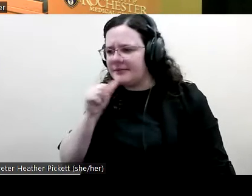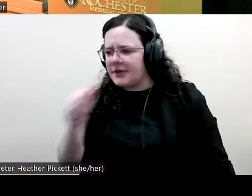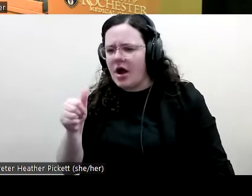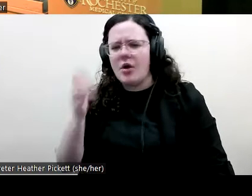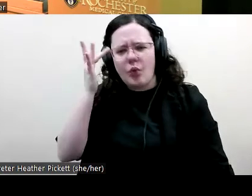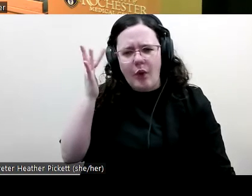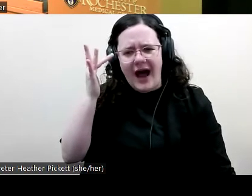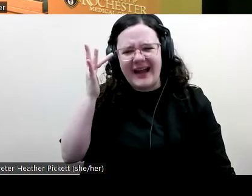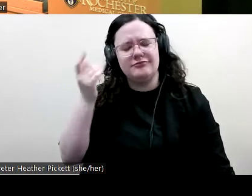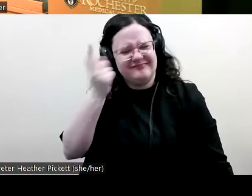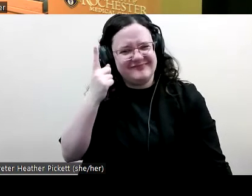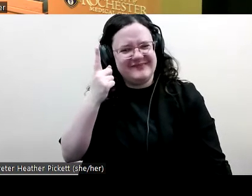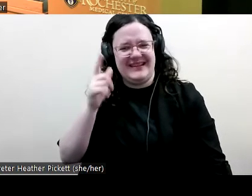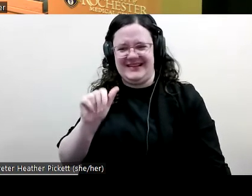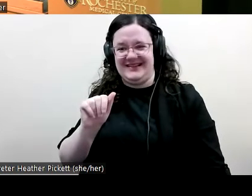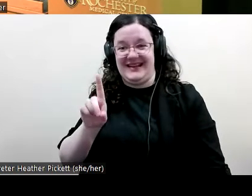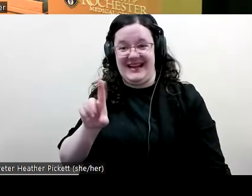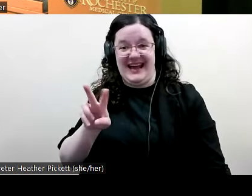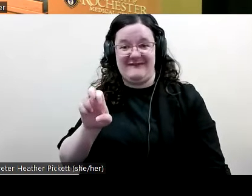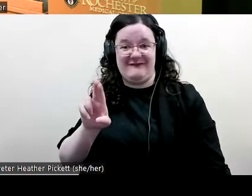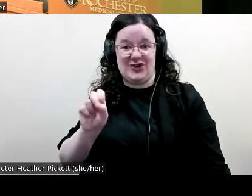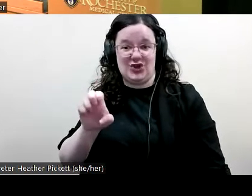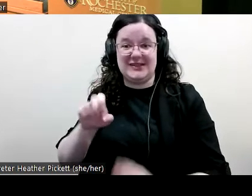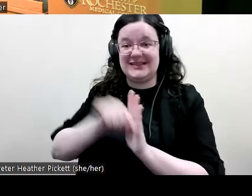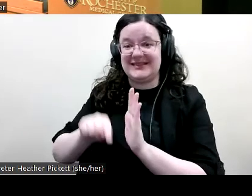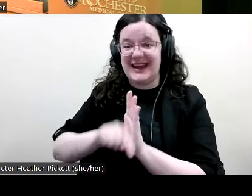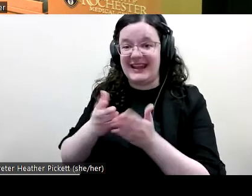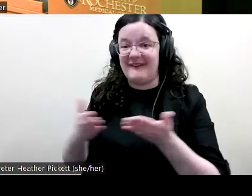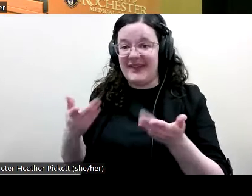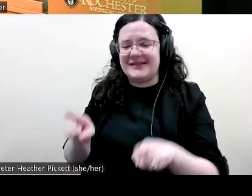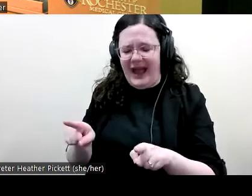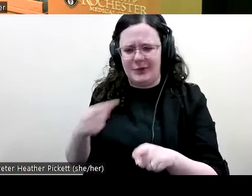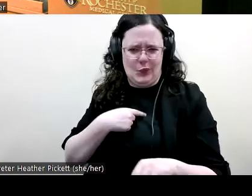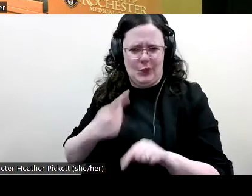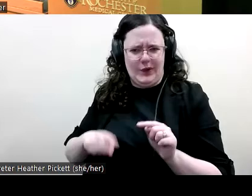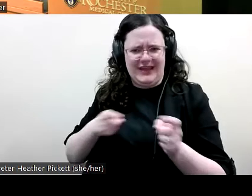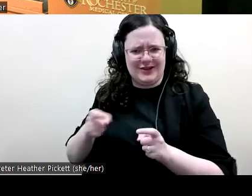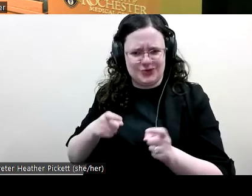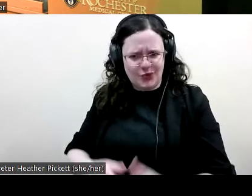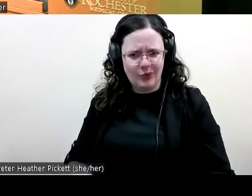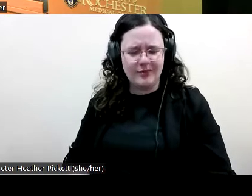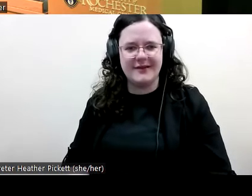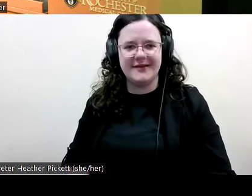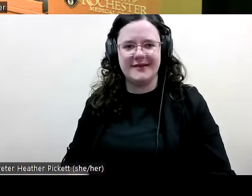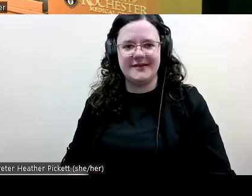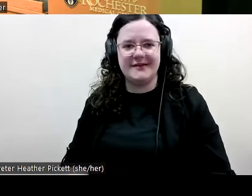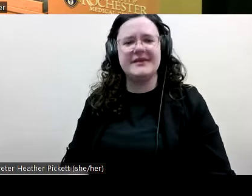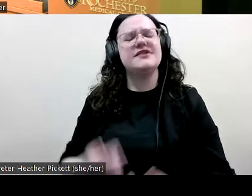that so again let's think about the impact of the family which actually isolates the family as much